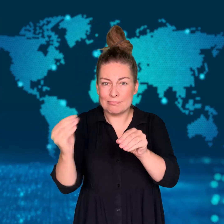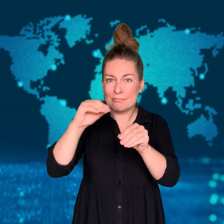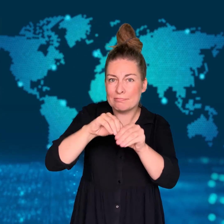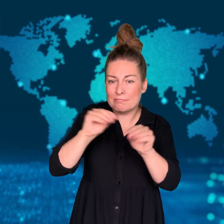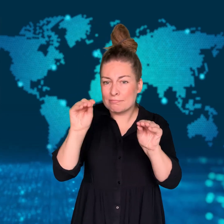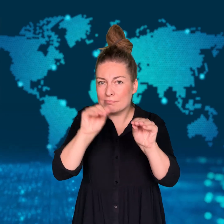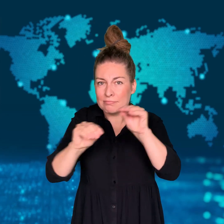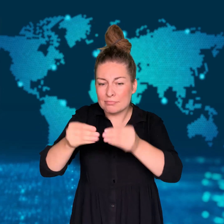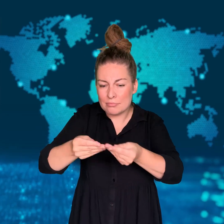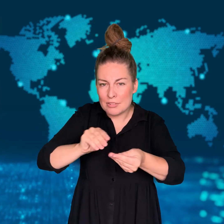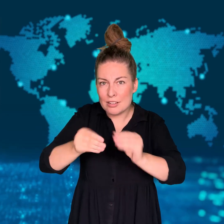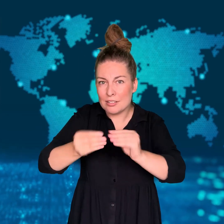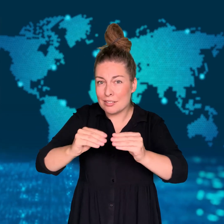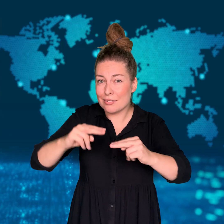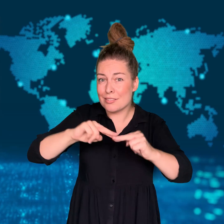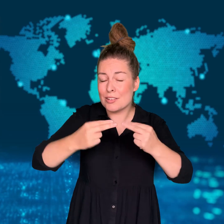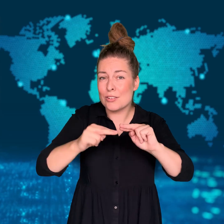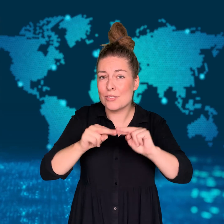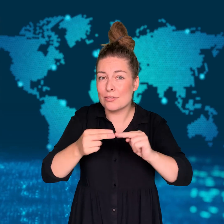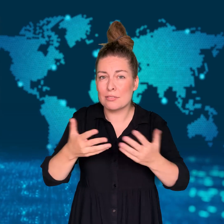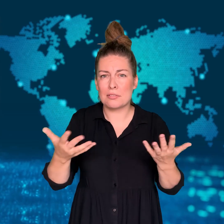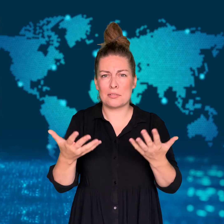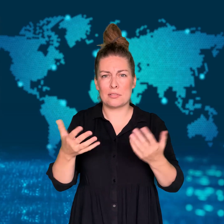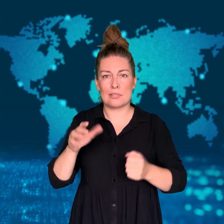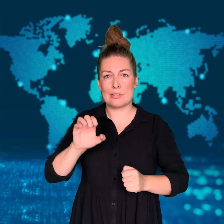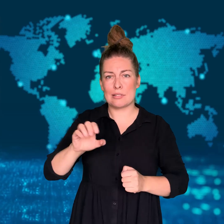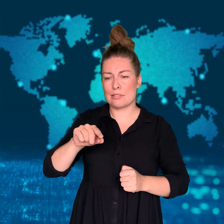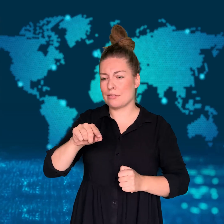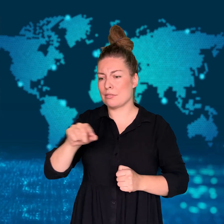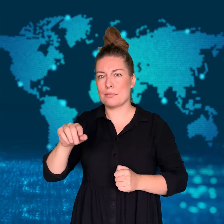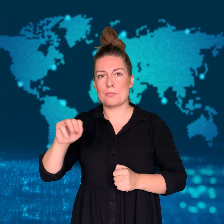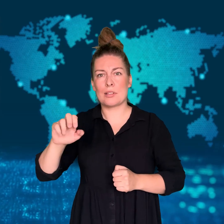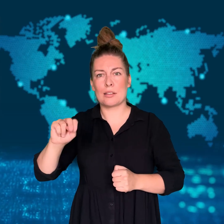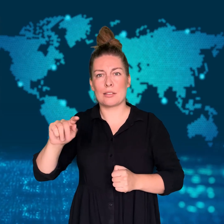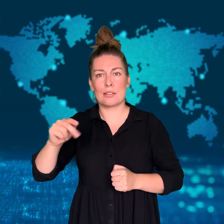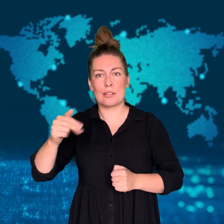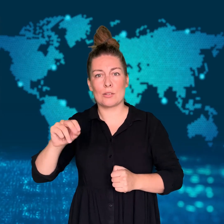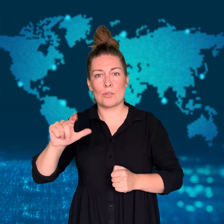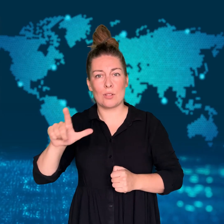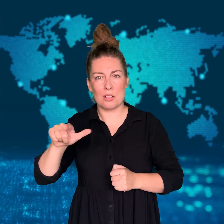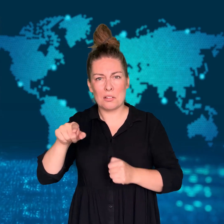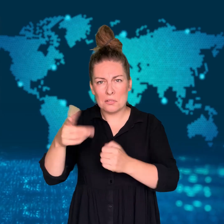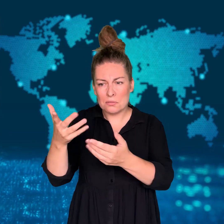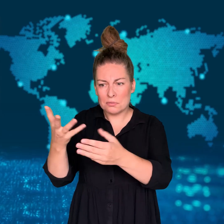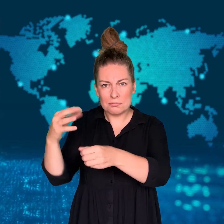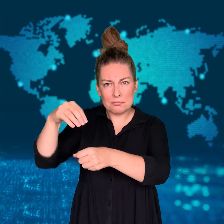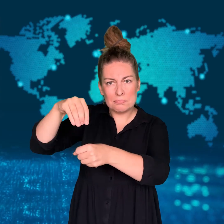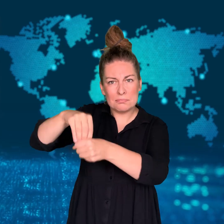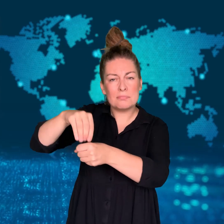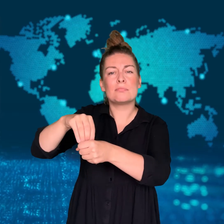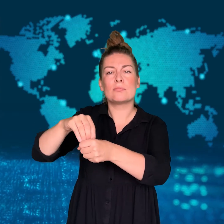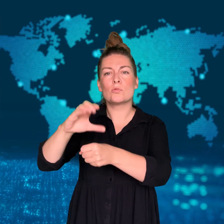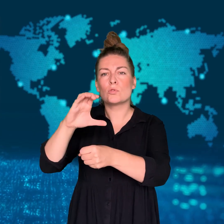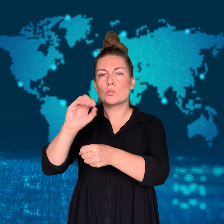including e-methanol.